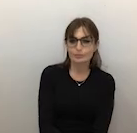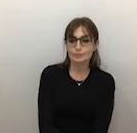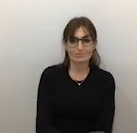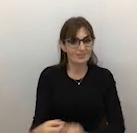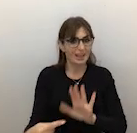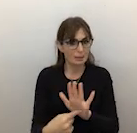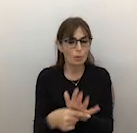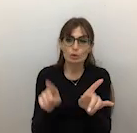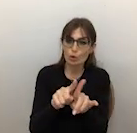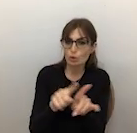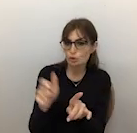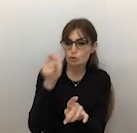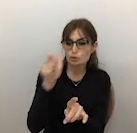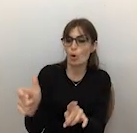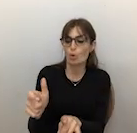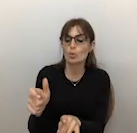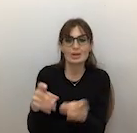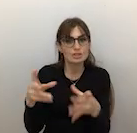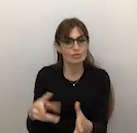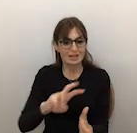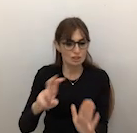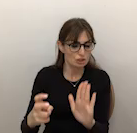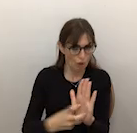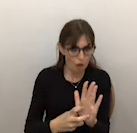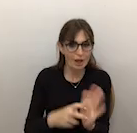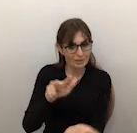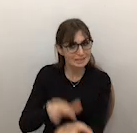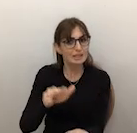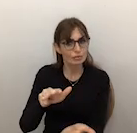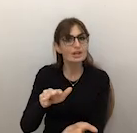It is important to note that the directors sign the responsible persons' declaration